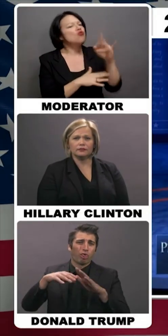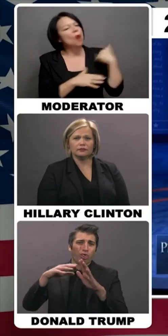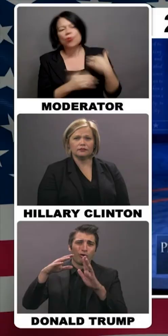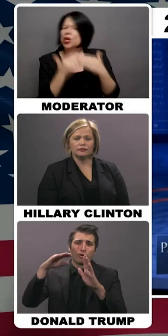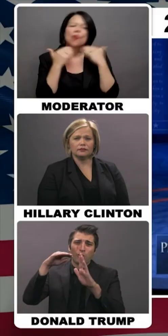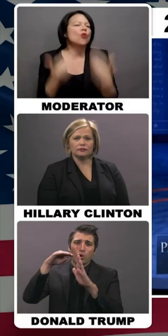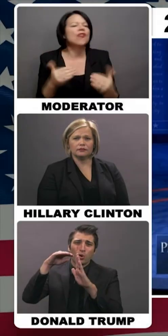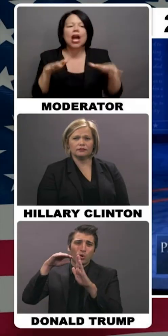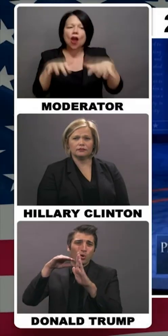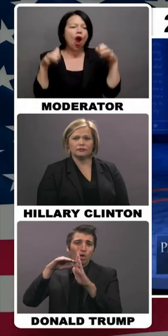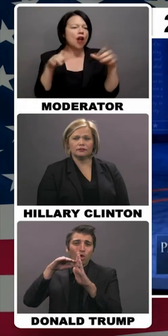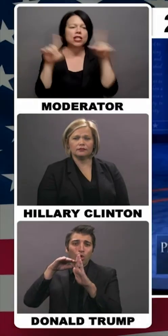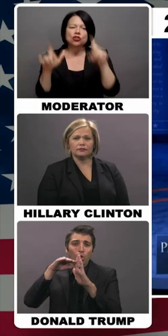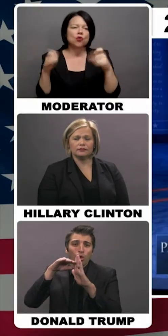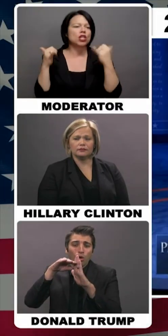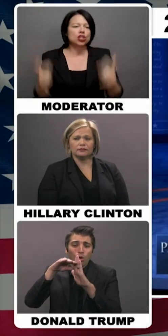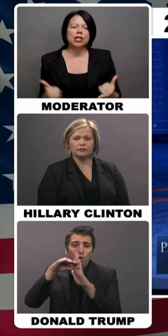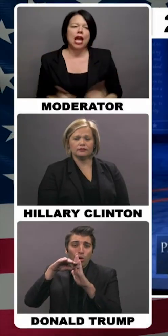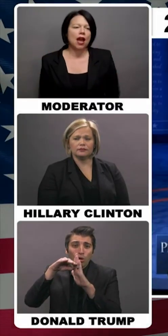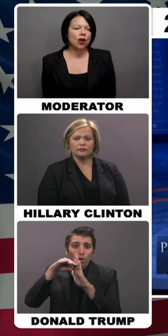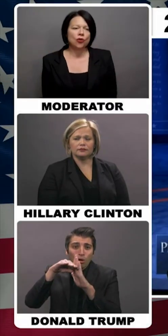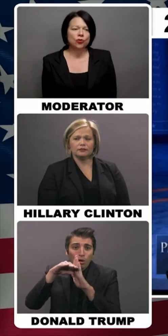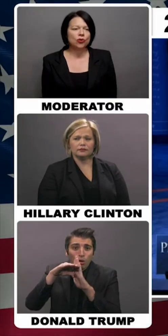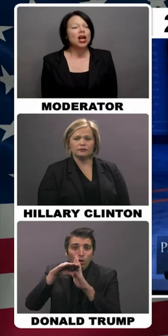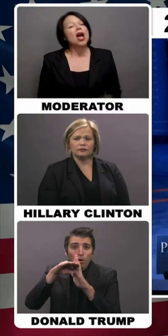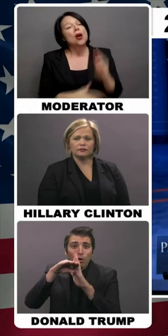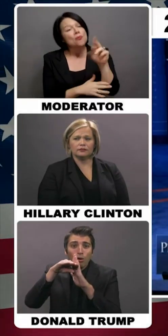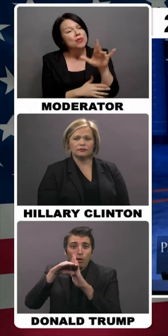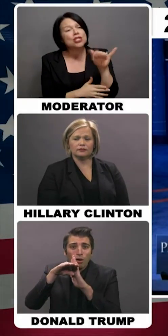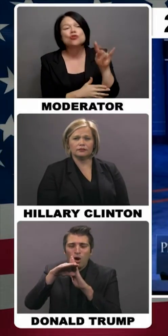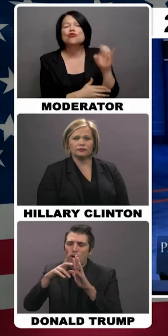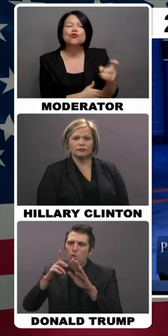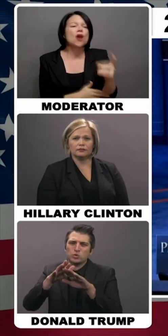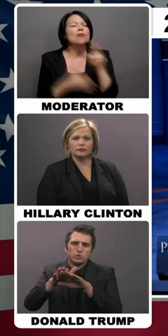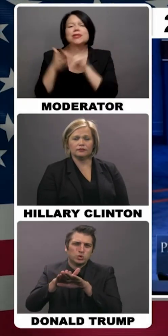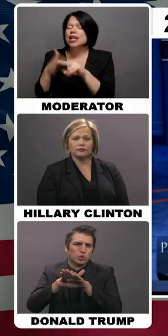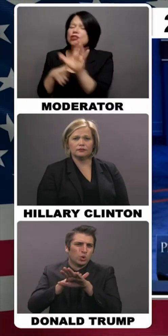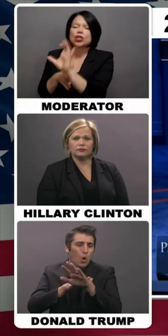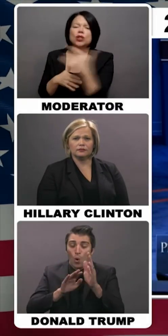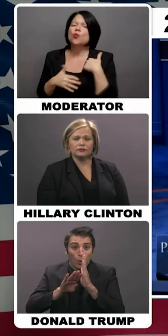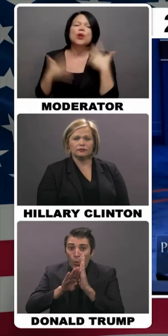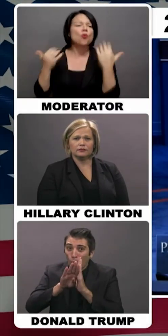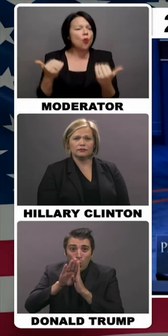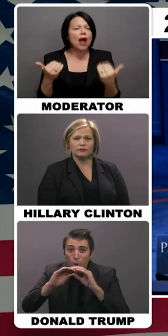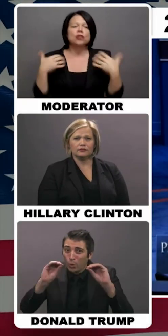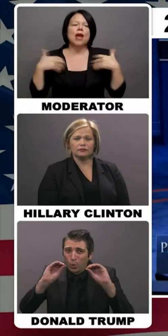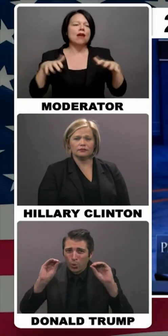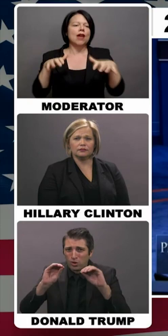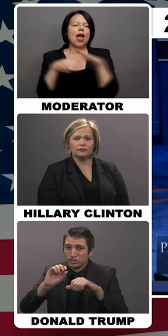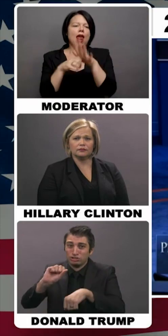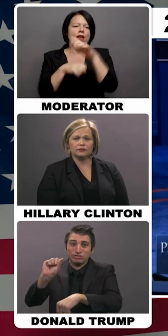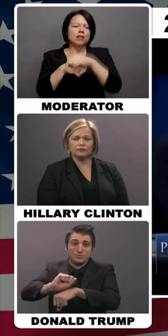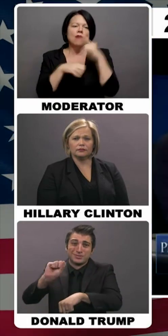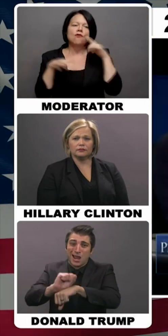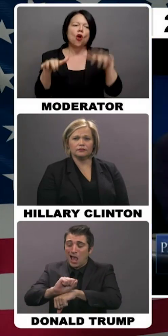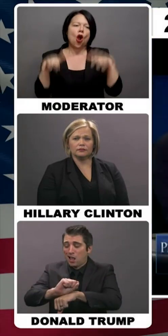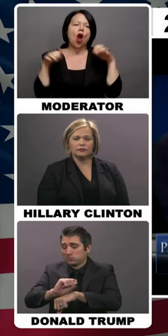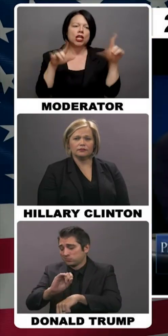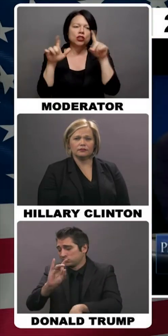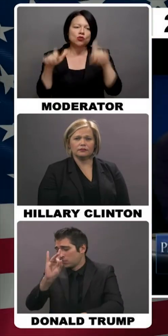Question 1929. It is. Our country is the s Mr. Secretary Clinton. We wanna get the disaster. Thank you very much both of you.